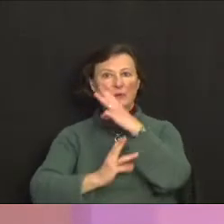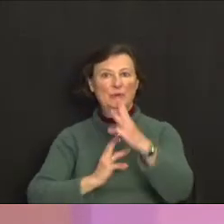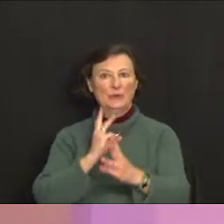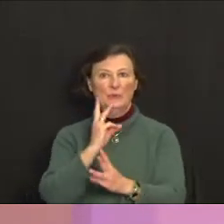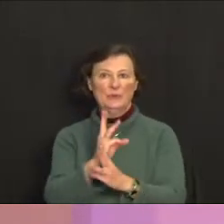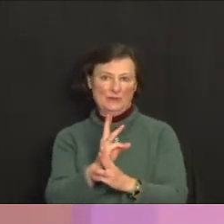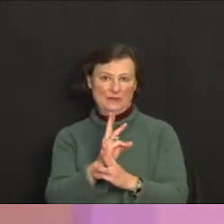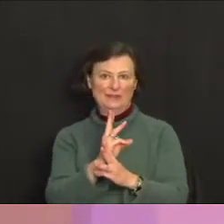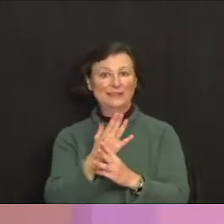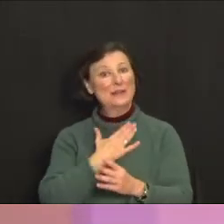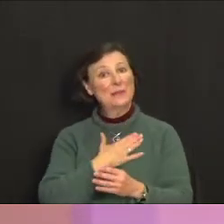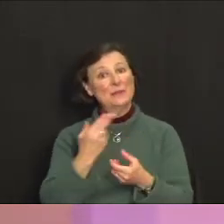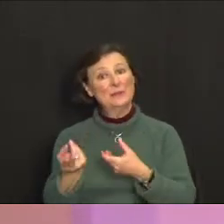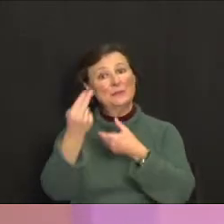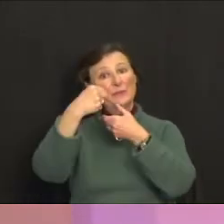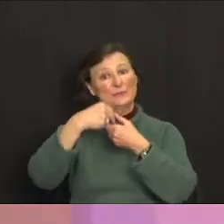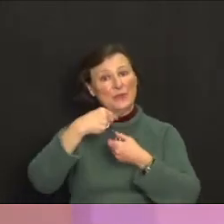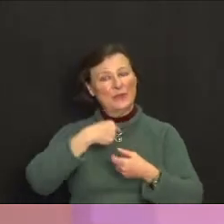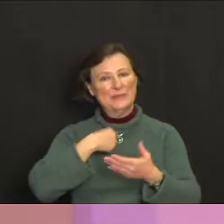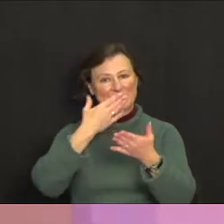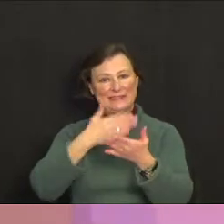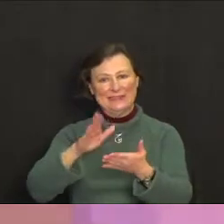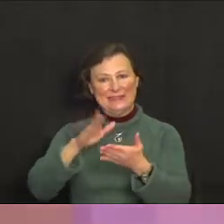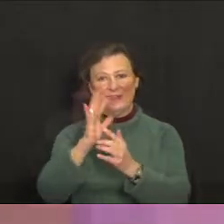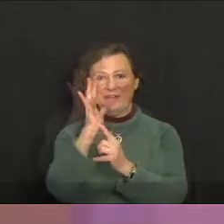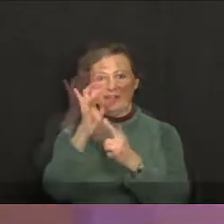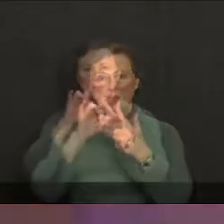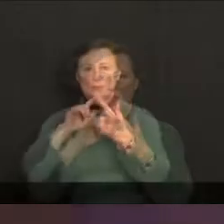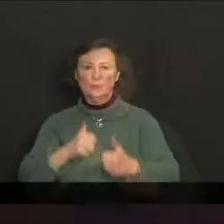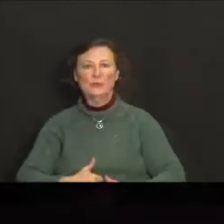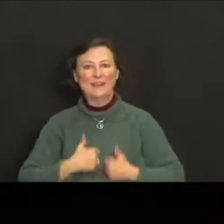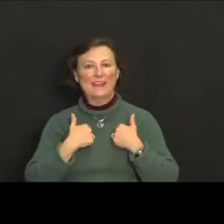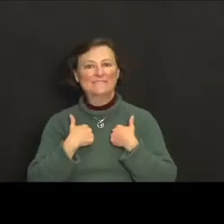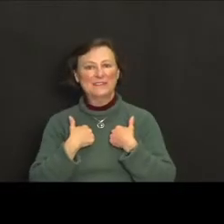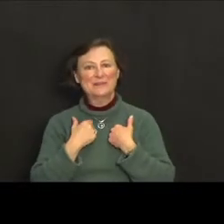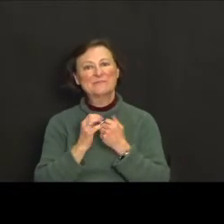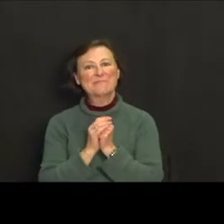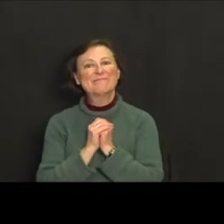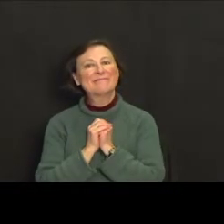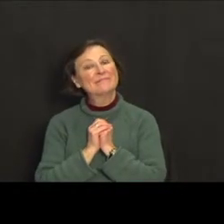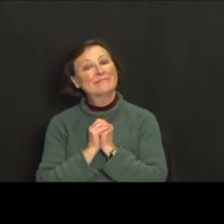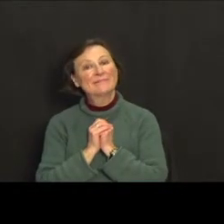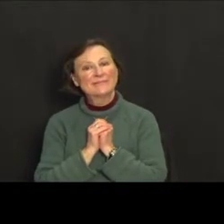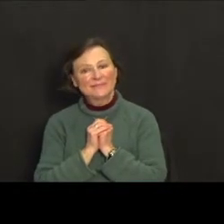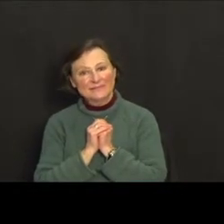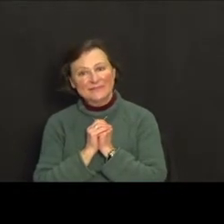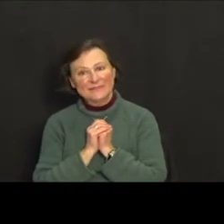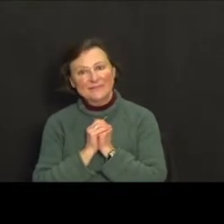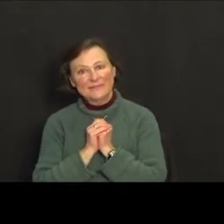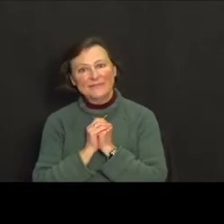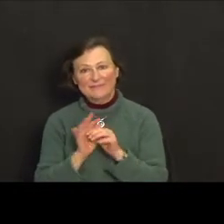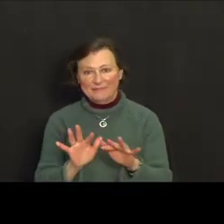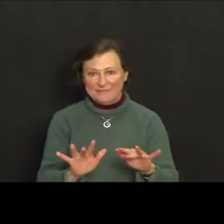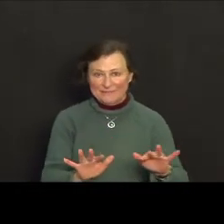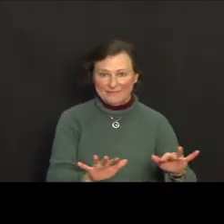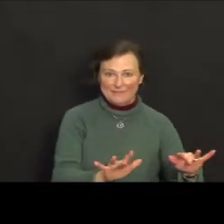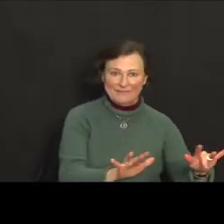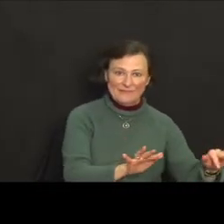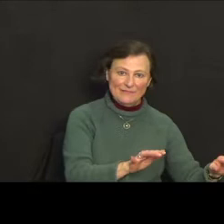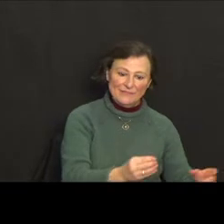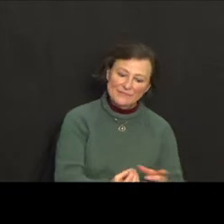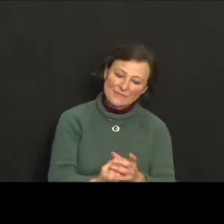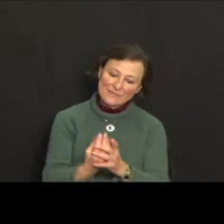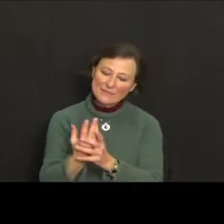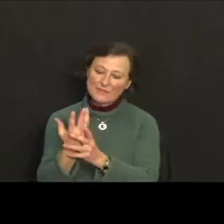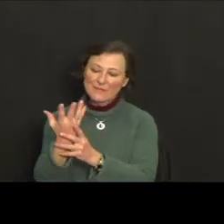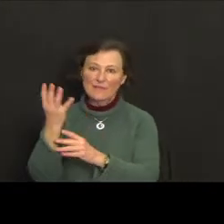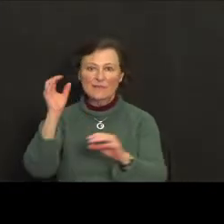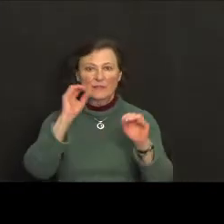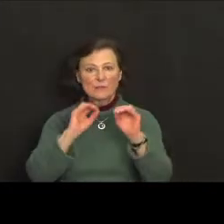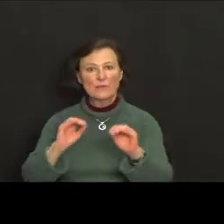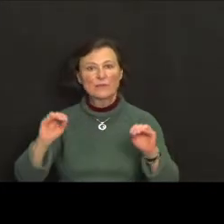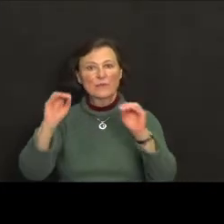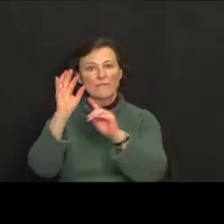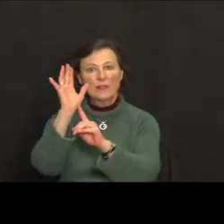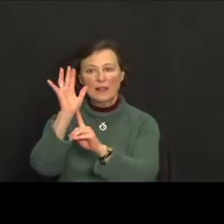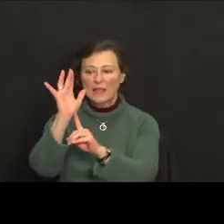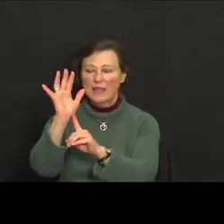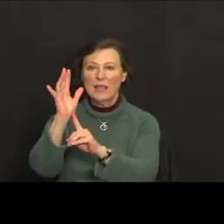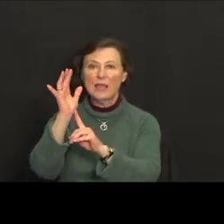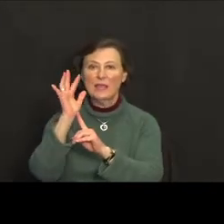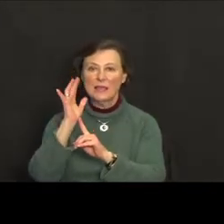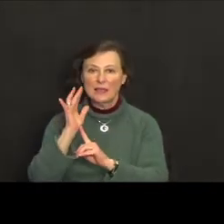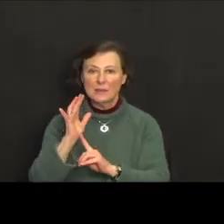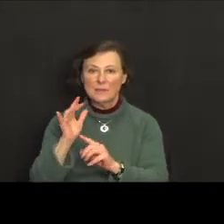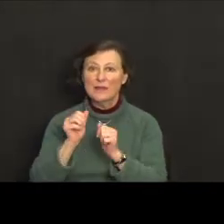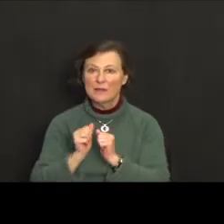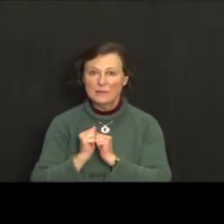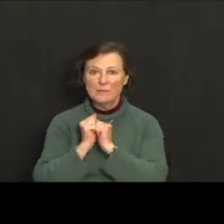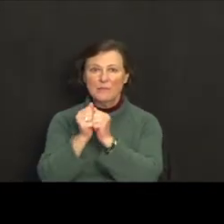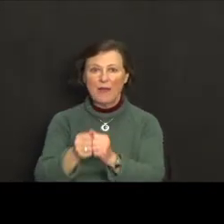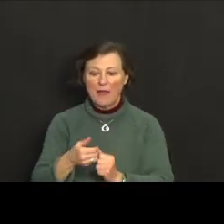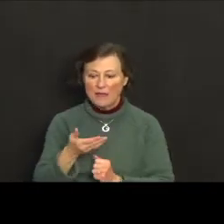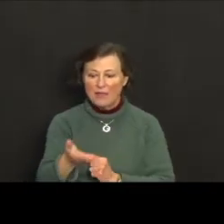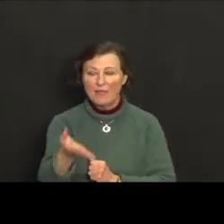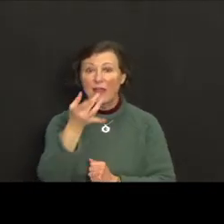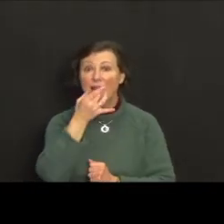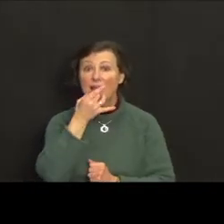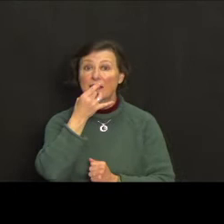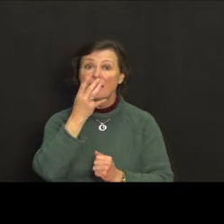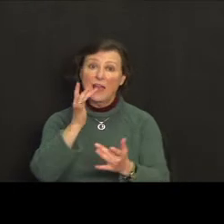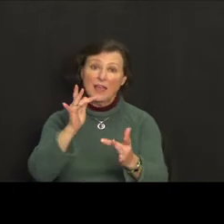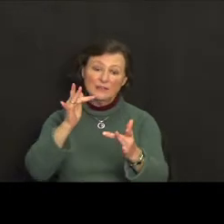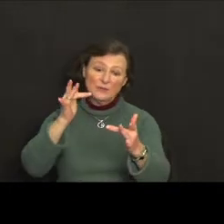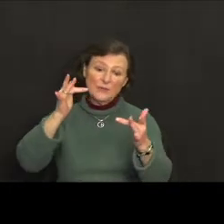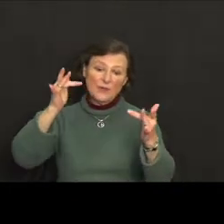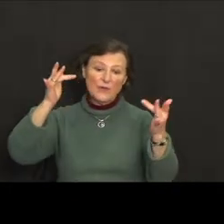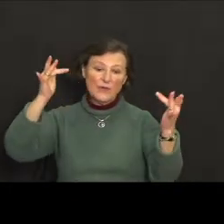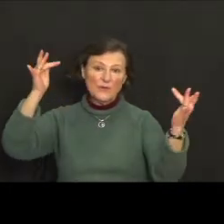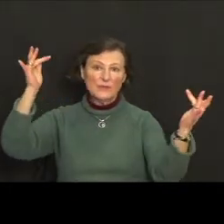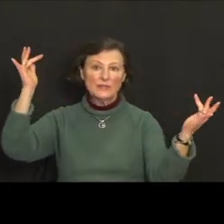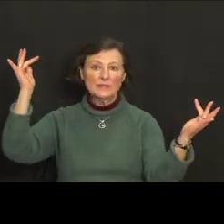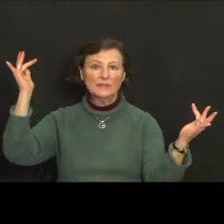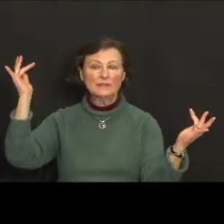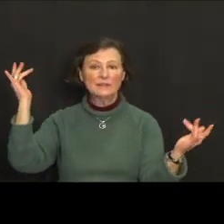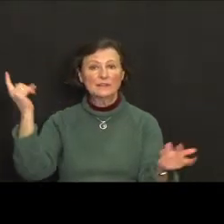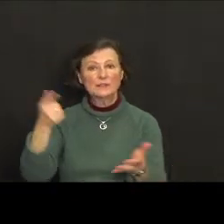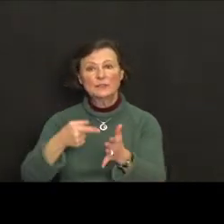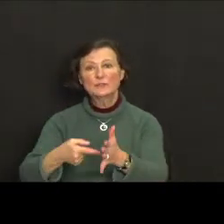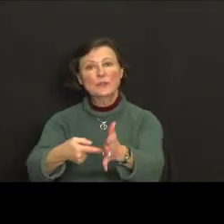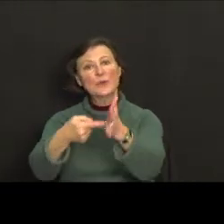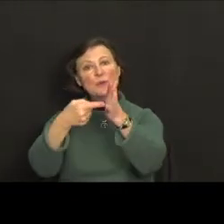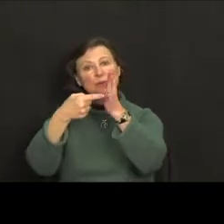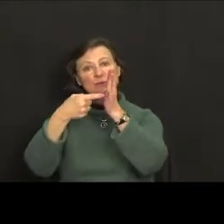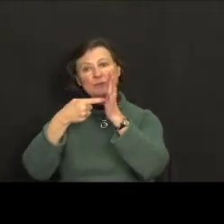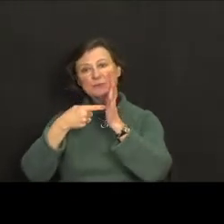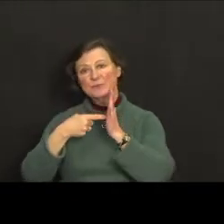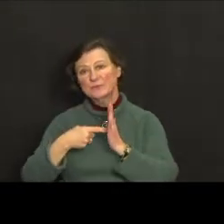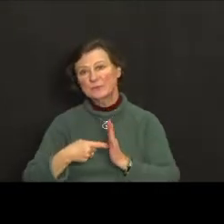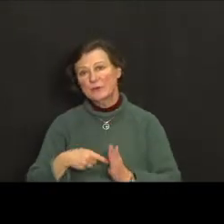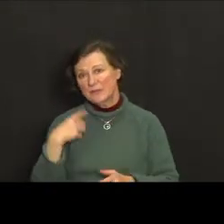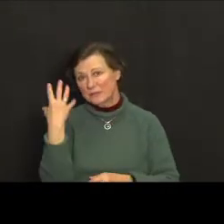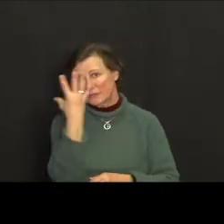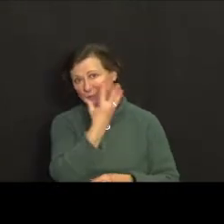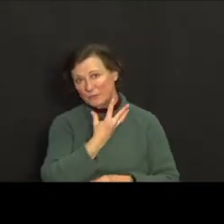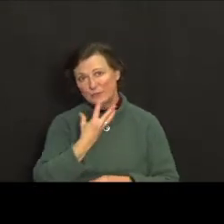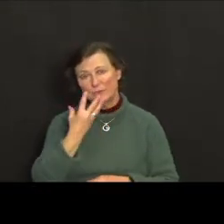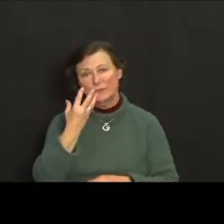Now please join me in singing the flame into life. Rise up O flame, by thy light glowing, show to us beauty,